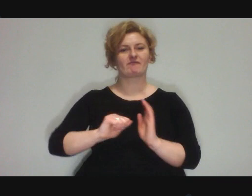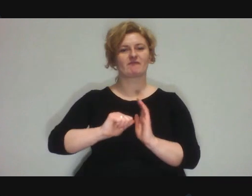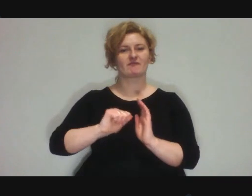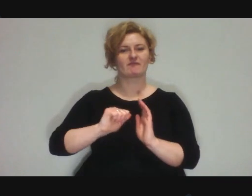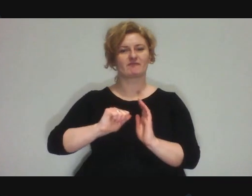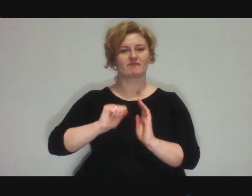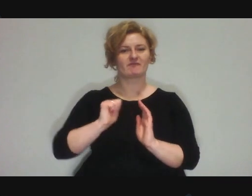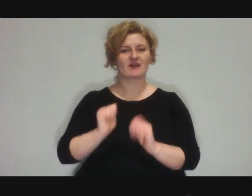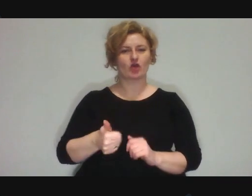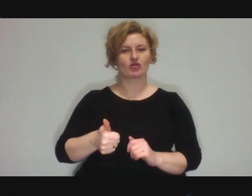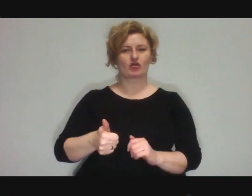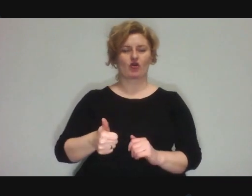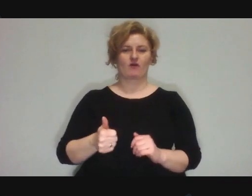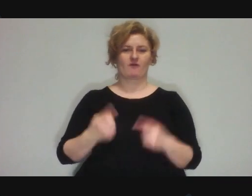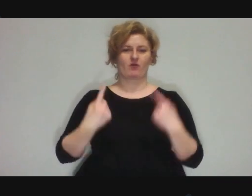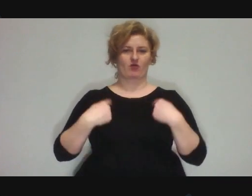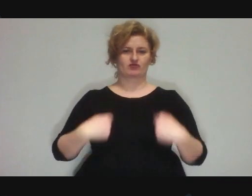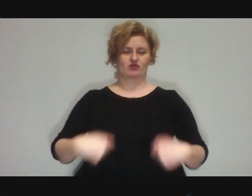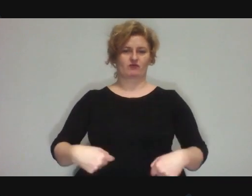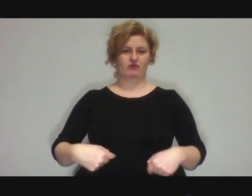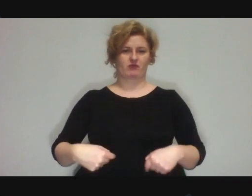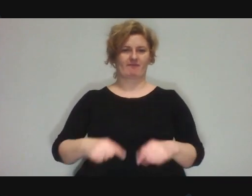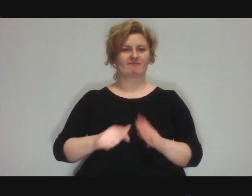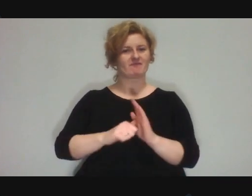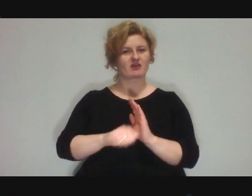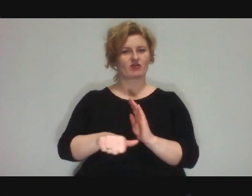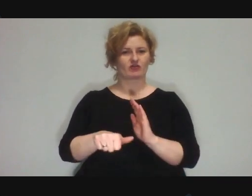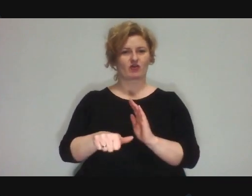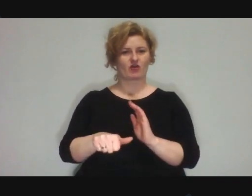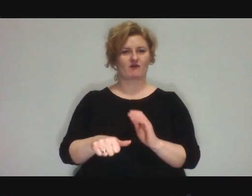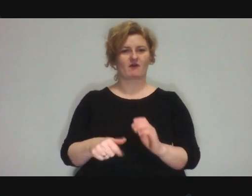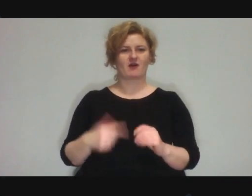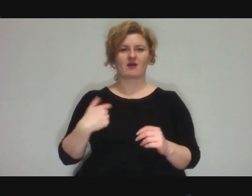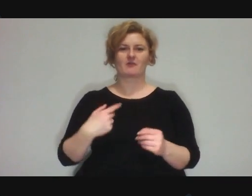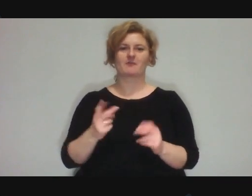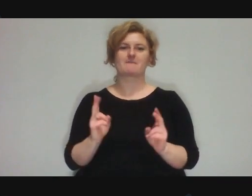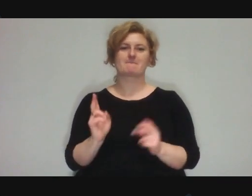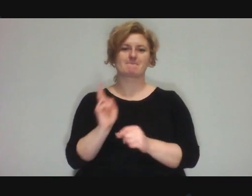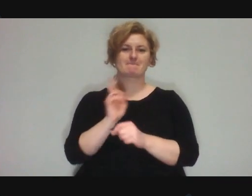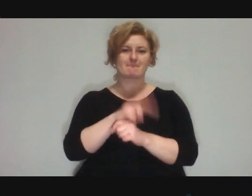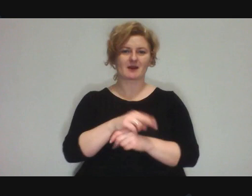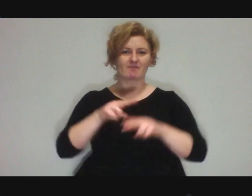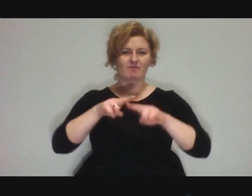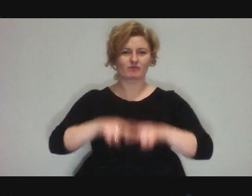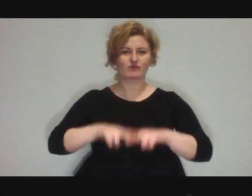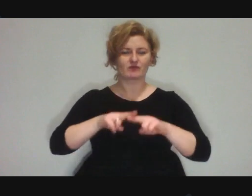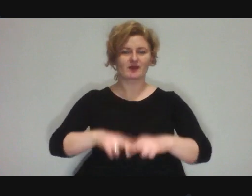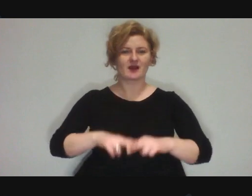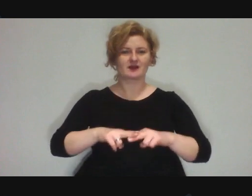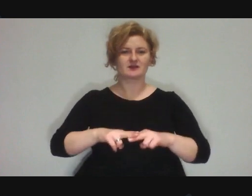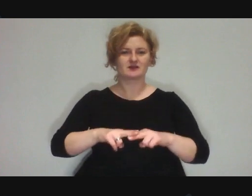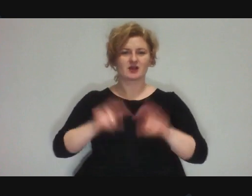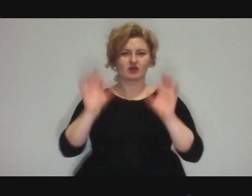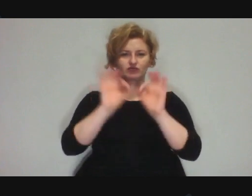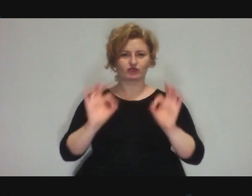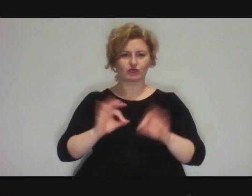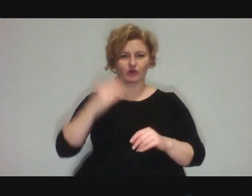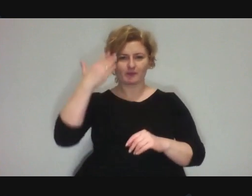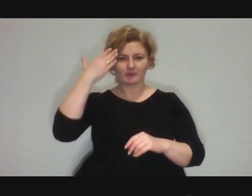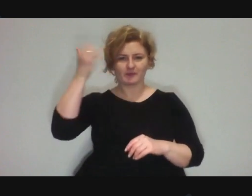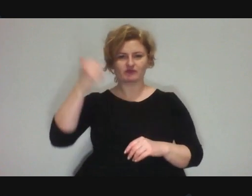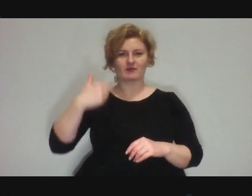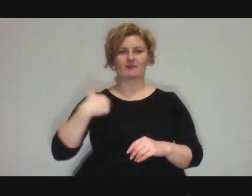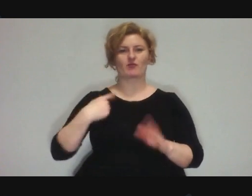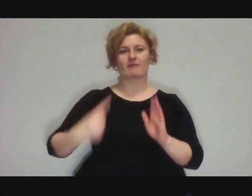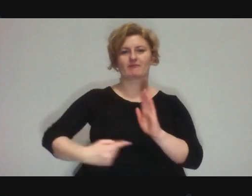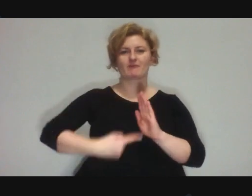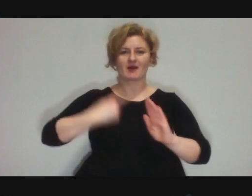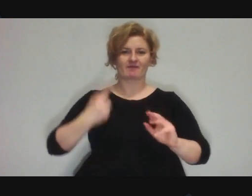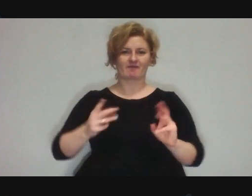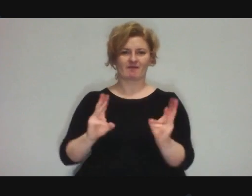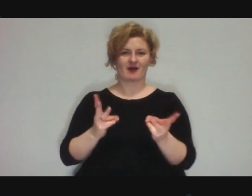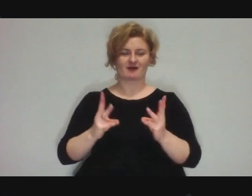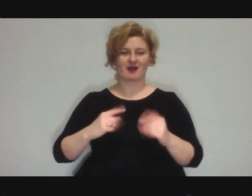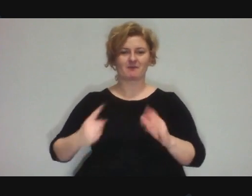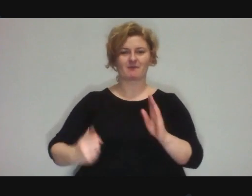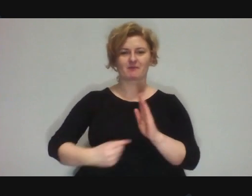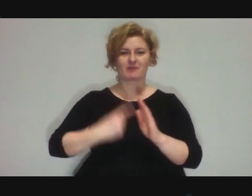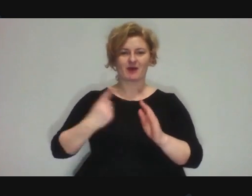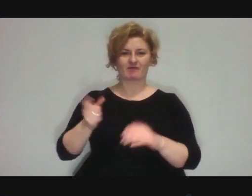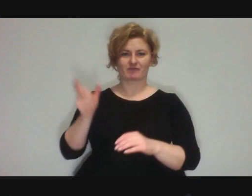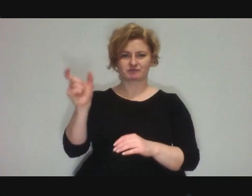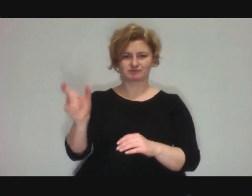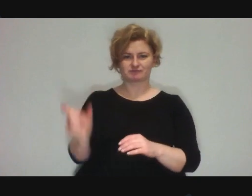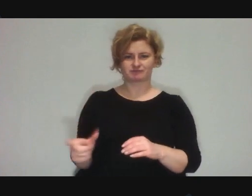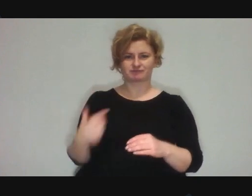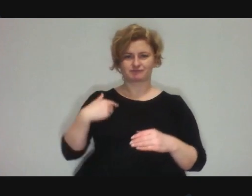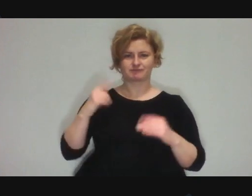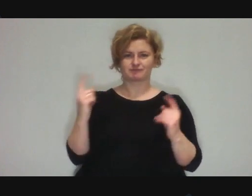Because when I came to the Fundacja Sztukmistrze and I was at the first workshop of the Artsmasters Academy, the first person I met was Marek.